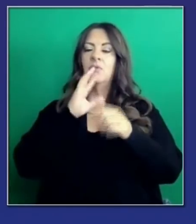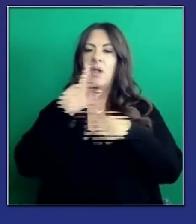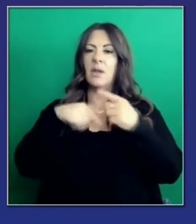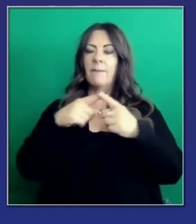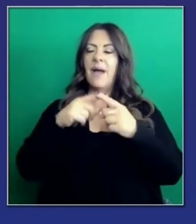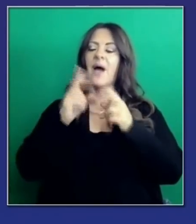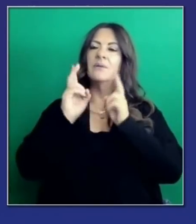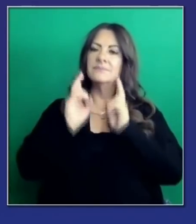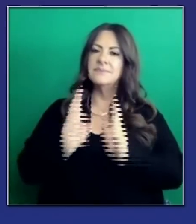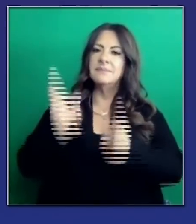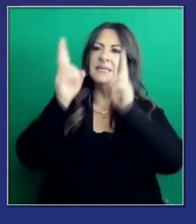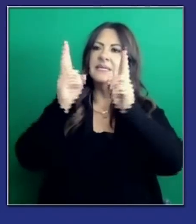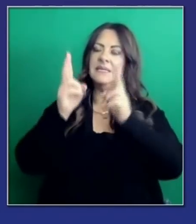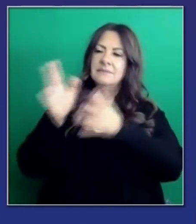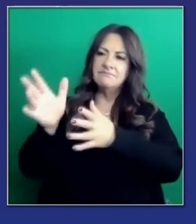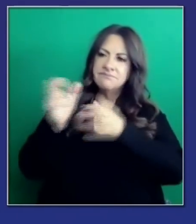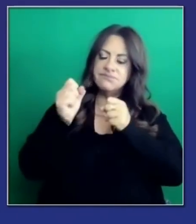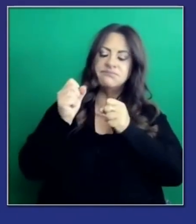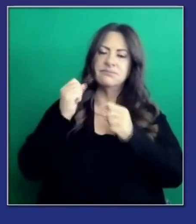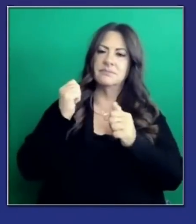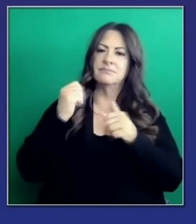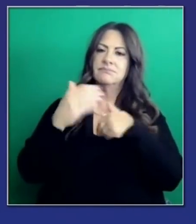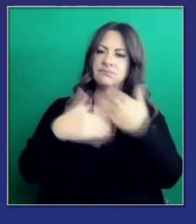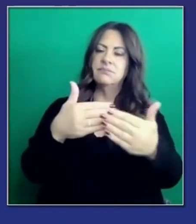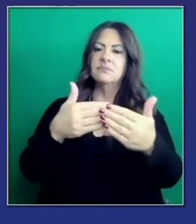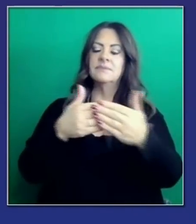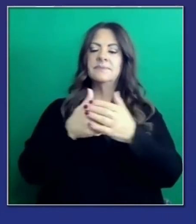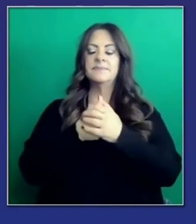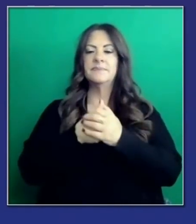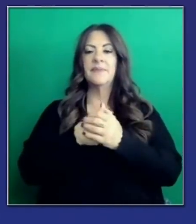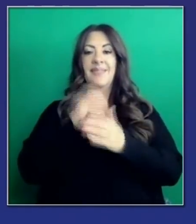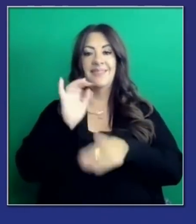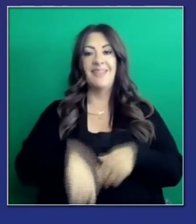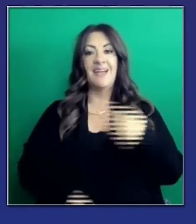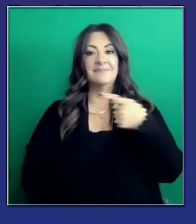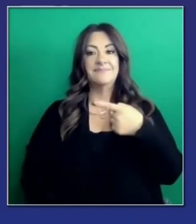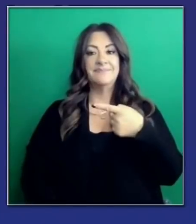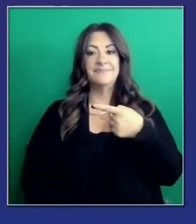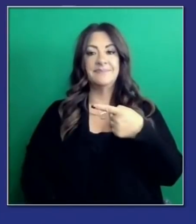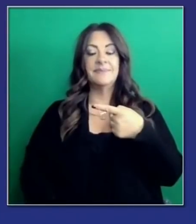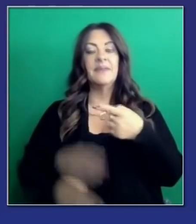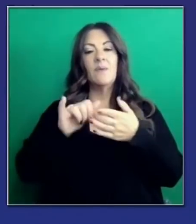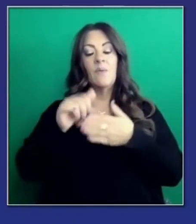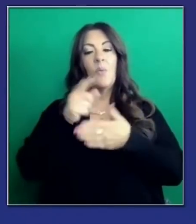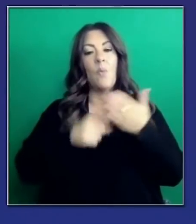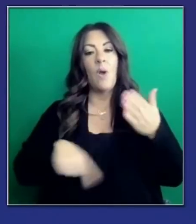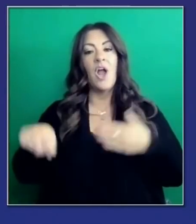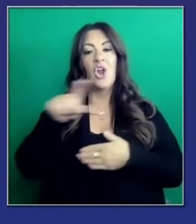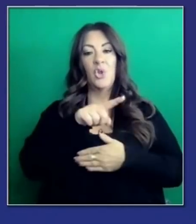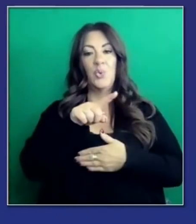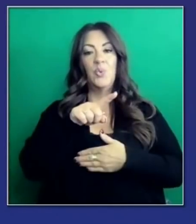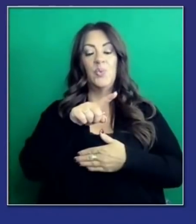PUT OUT, WE RECOGNIZE IT HAS ADVANTAGES AND IT HAS DISADVANTAGES AS IT RELATES TO SPEED AND EFFICIENCY.